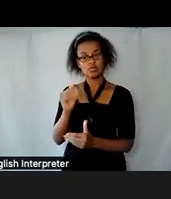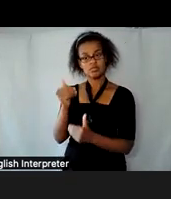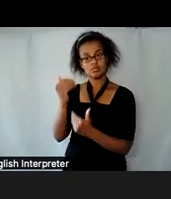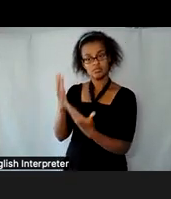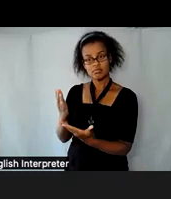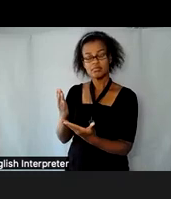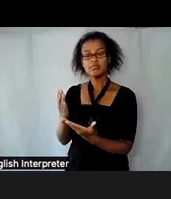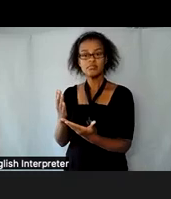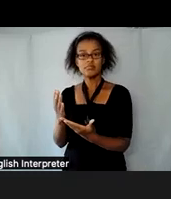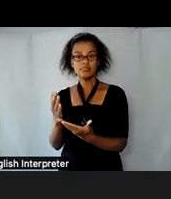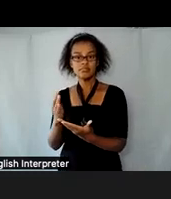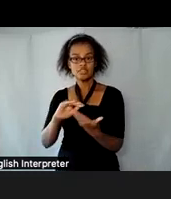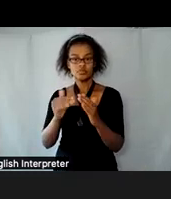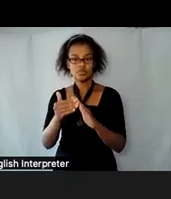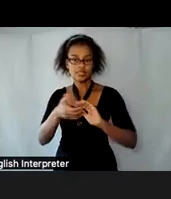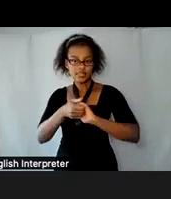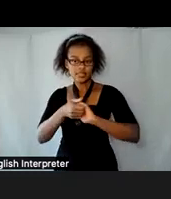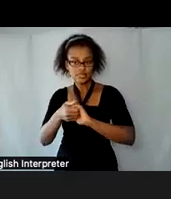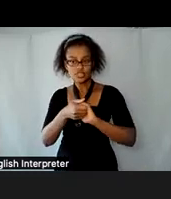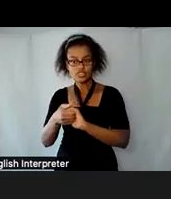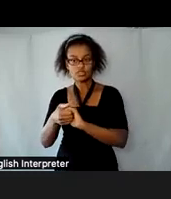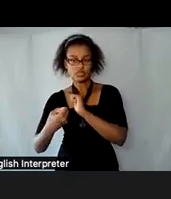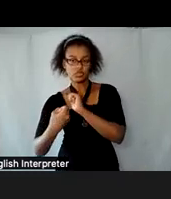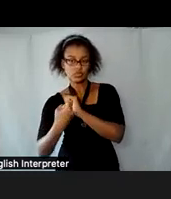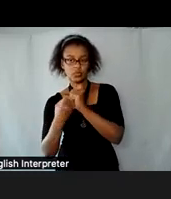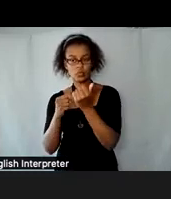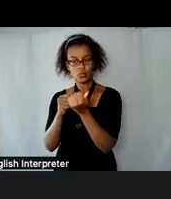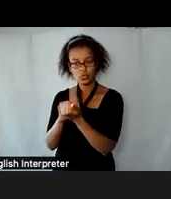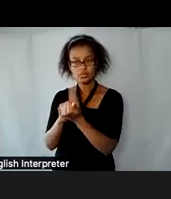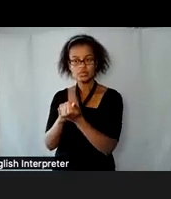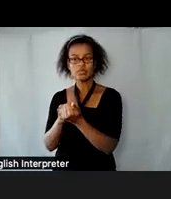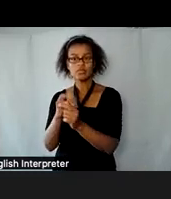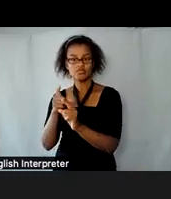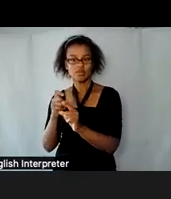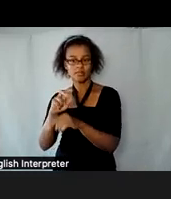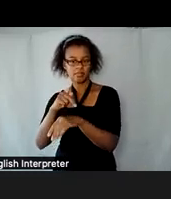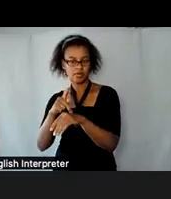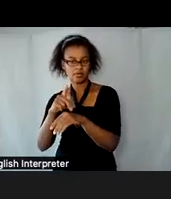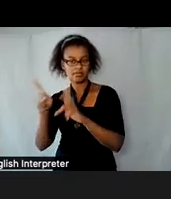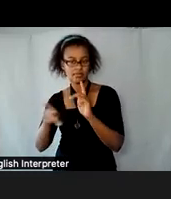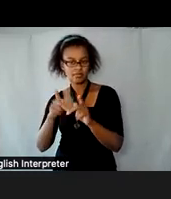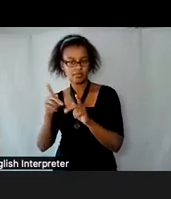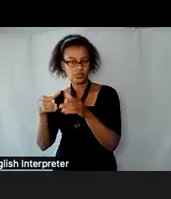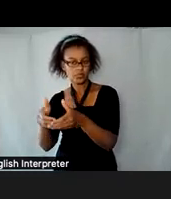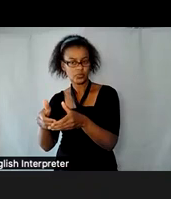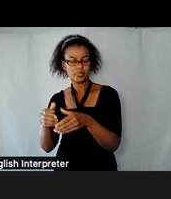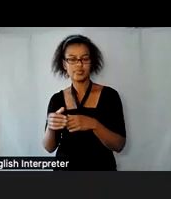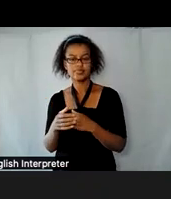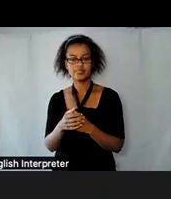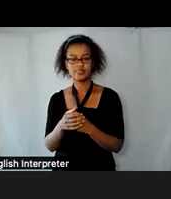collaboration and partnership support from Park people support with navigating Park permit